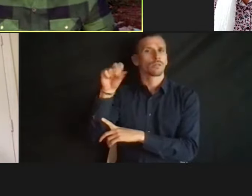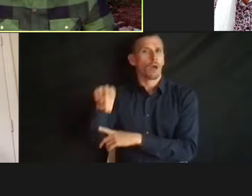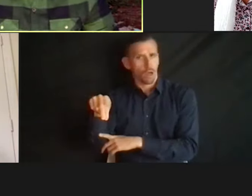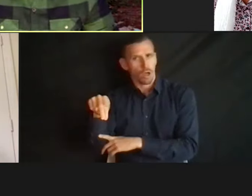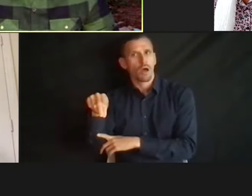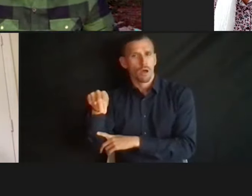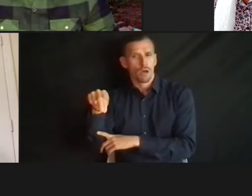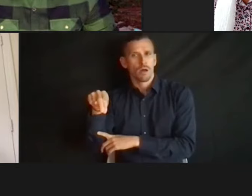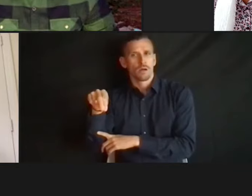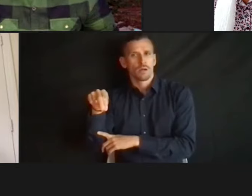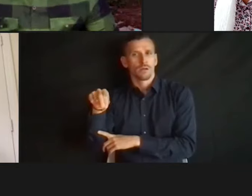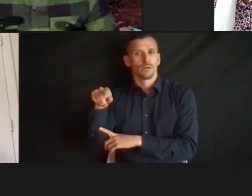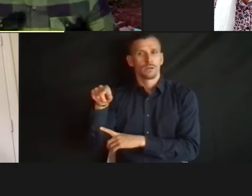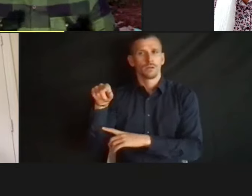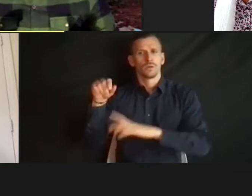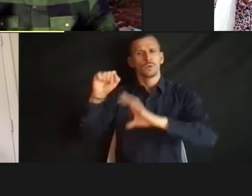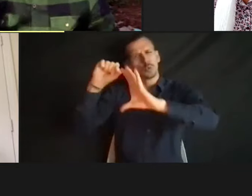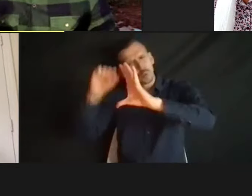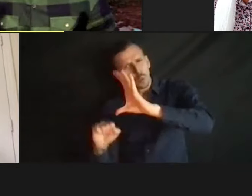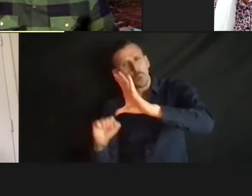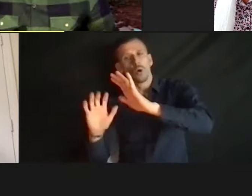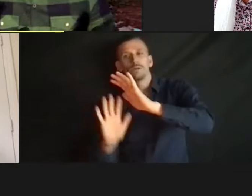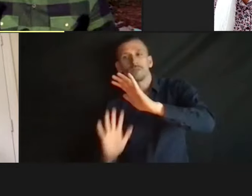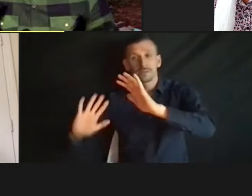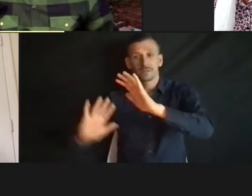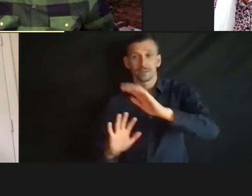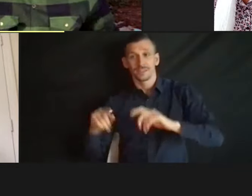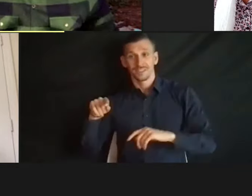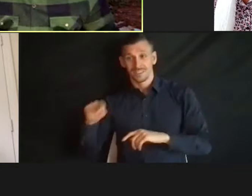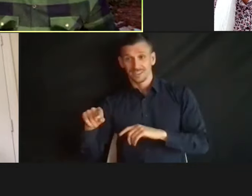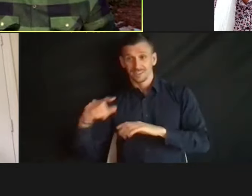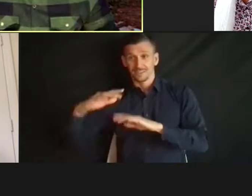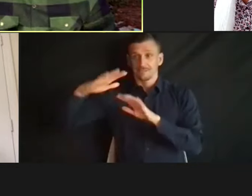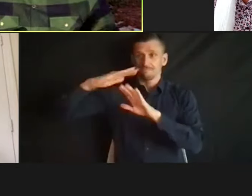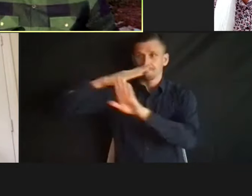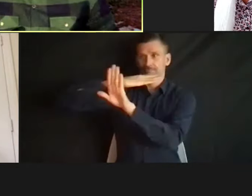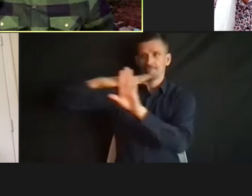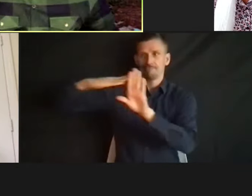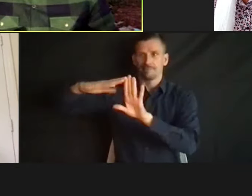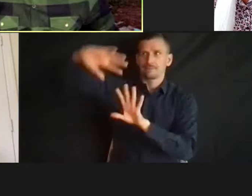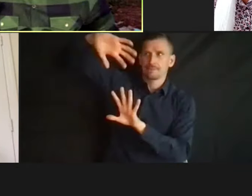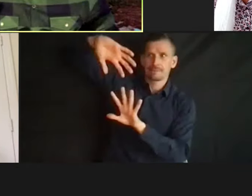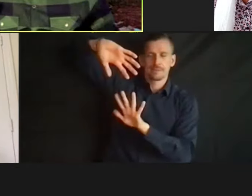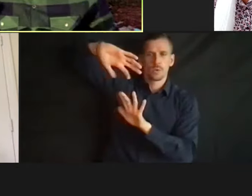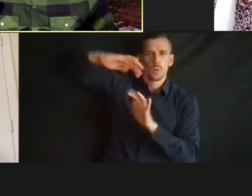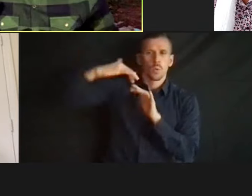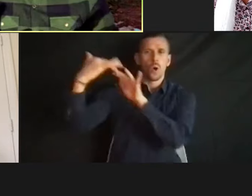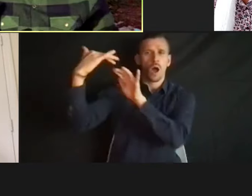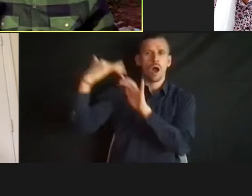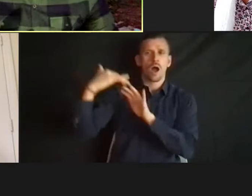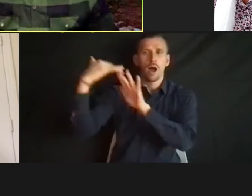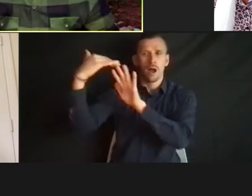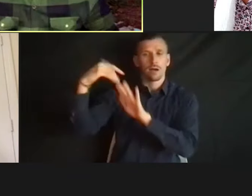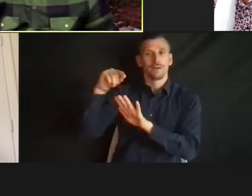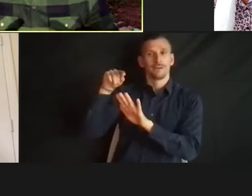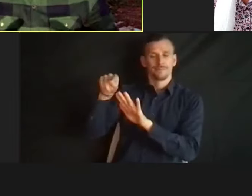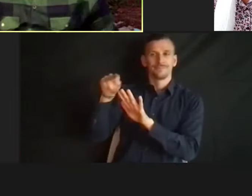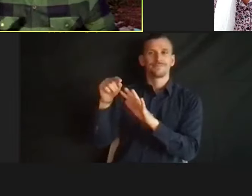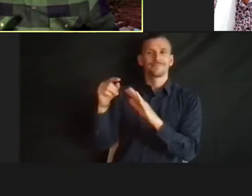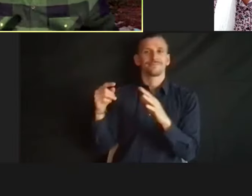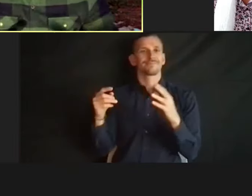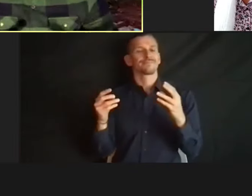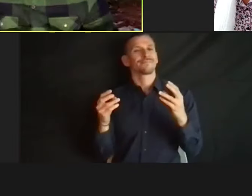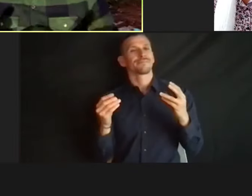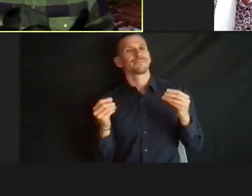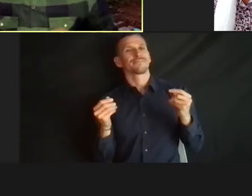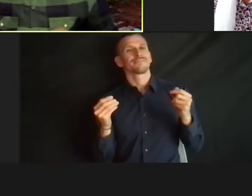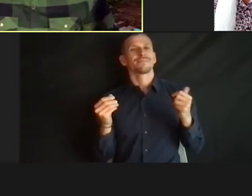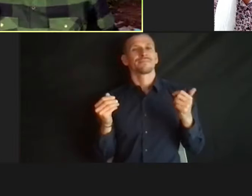we are. You find that in the process of conflict, there is a lot of destruction to the environment